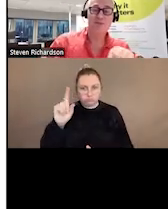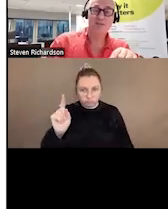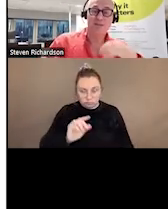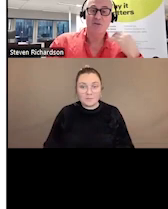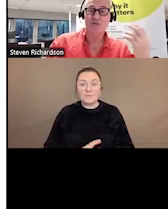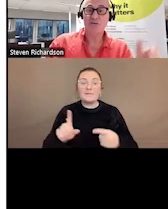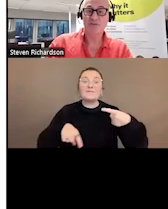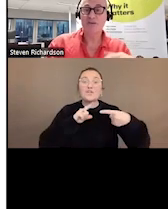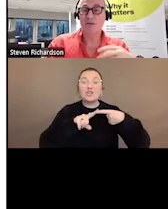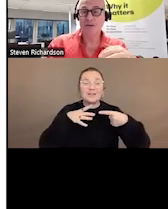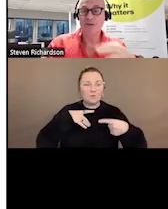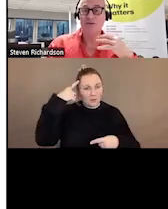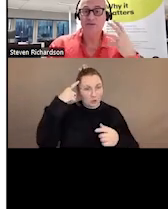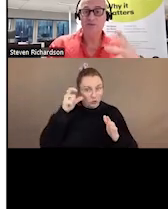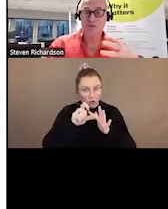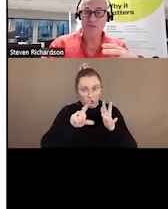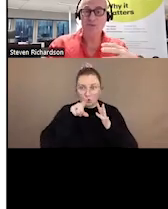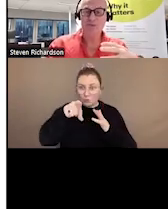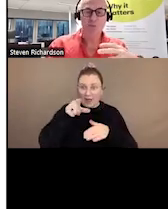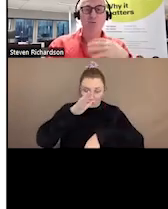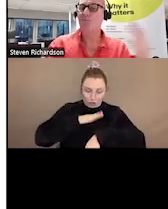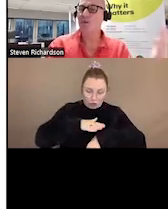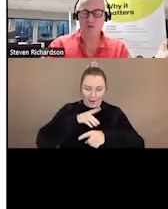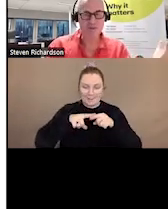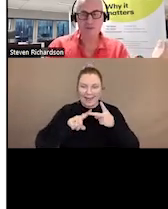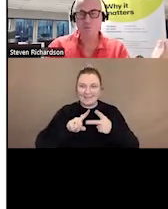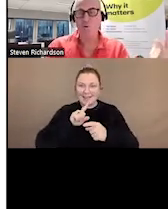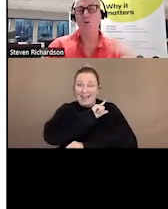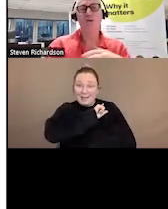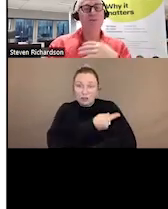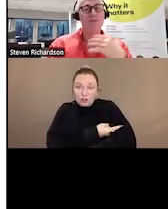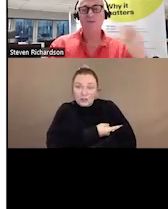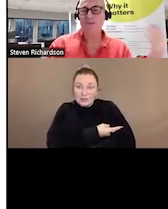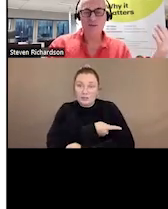consider if you have the time and energy to do this work. All fundraising as well, the Giving Day